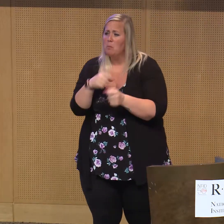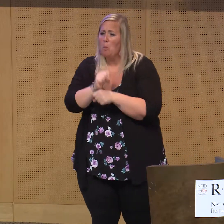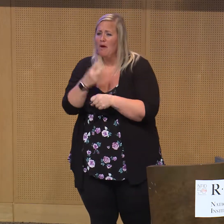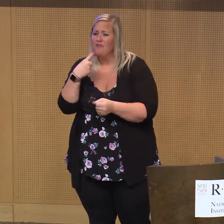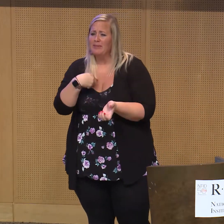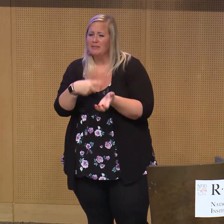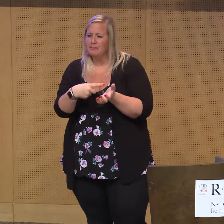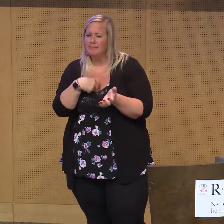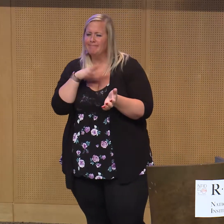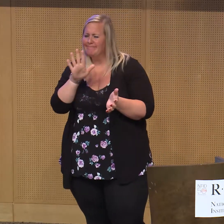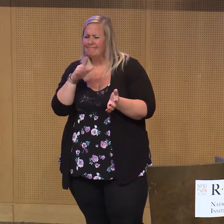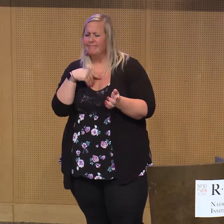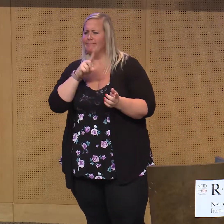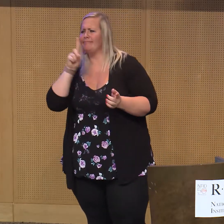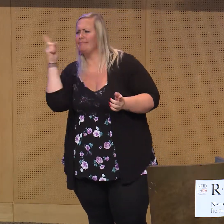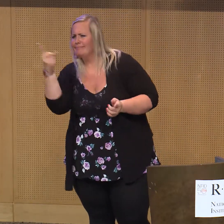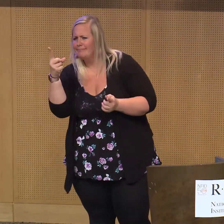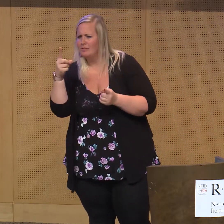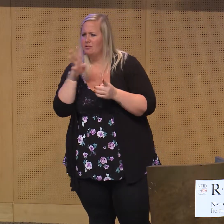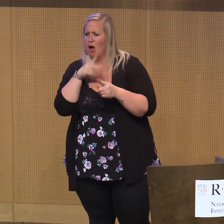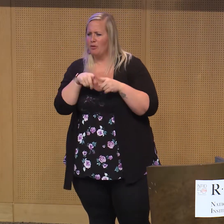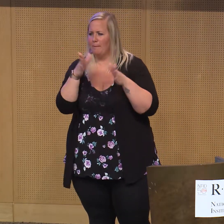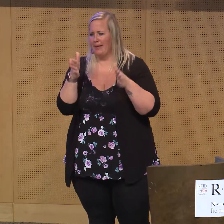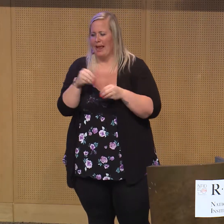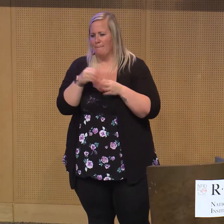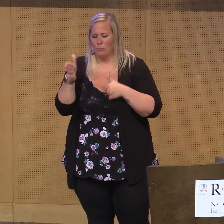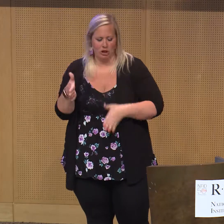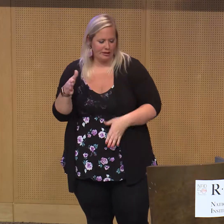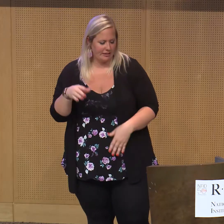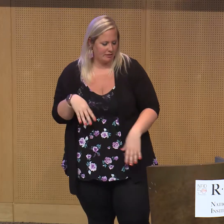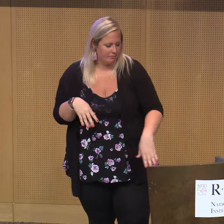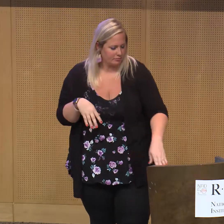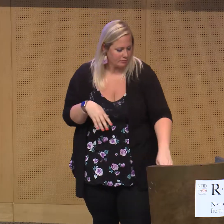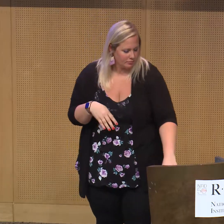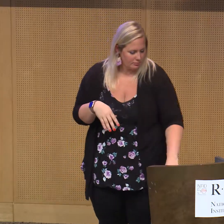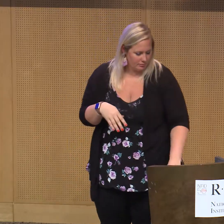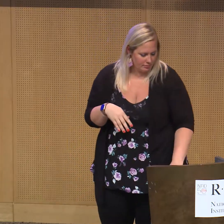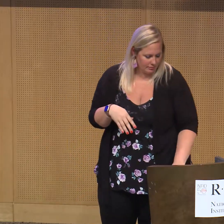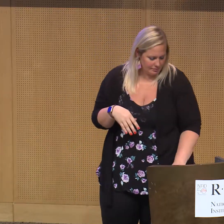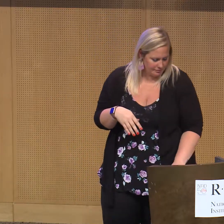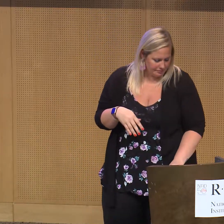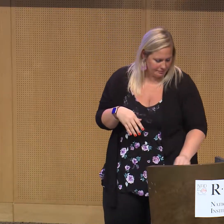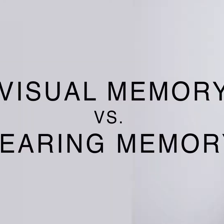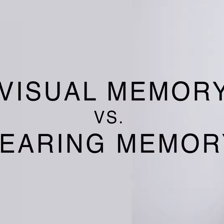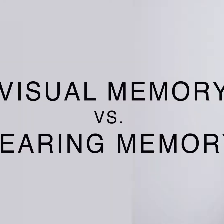So Slack works on occasion for some things, but other times, I like to speak to someone in person.